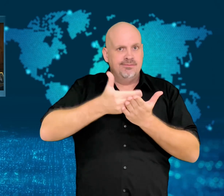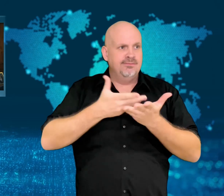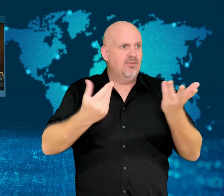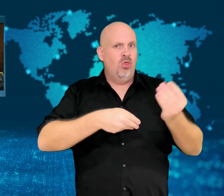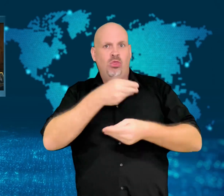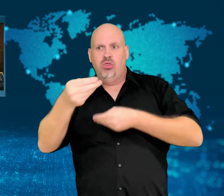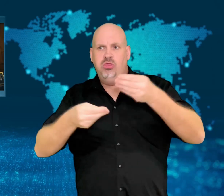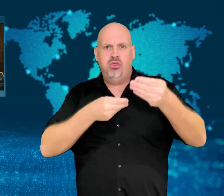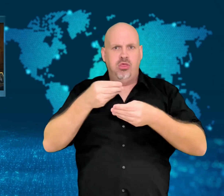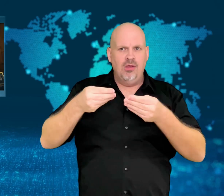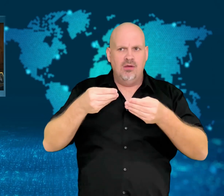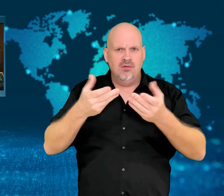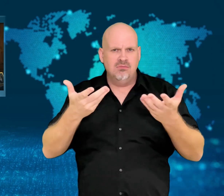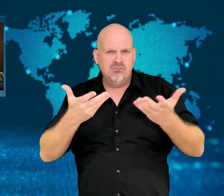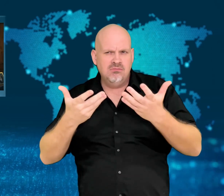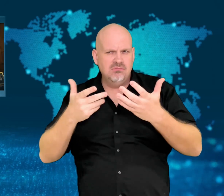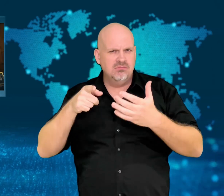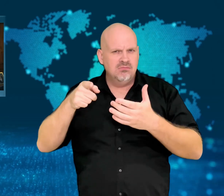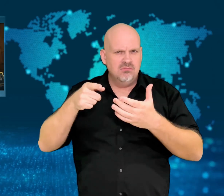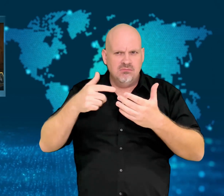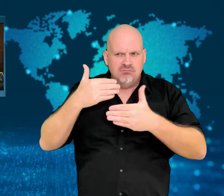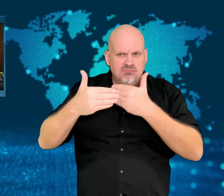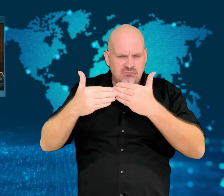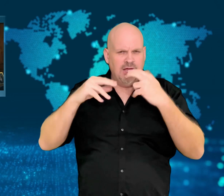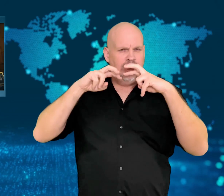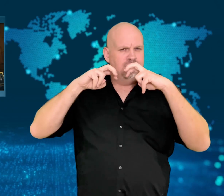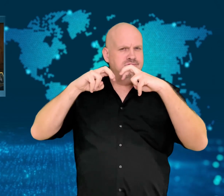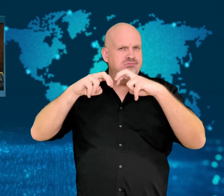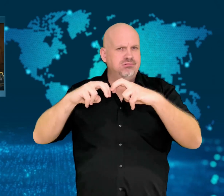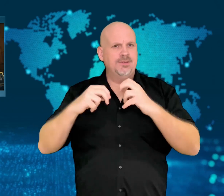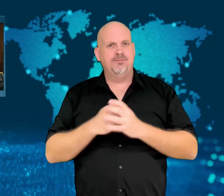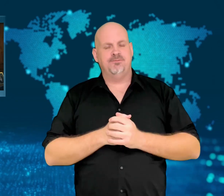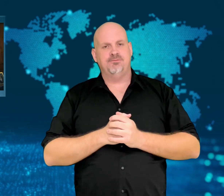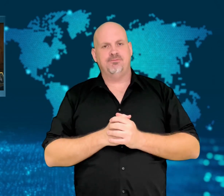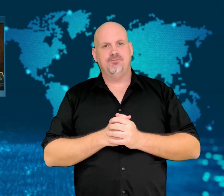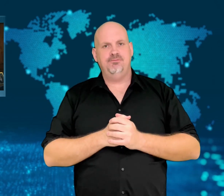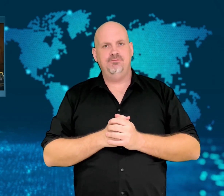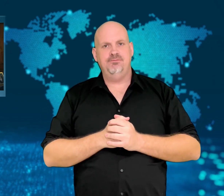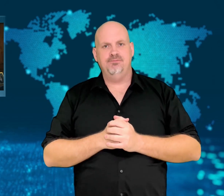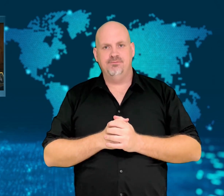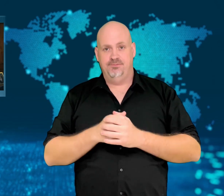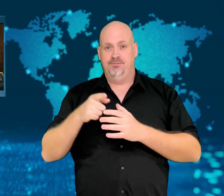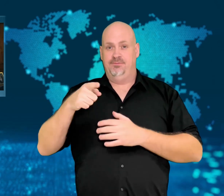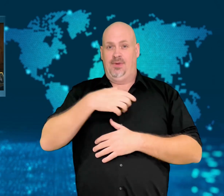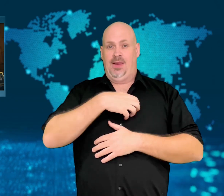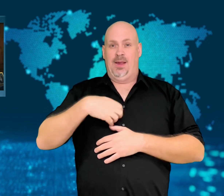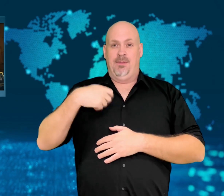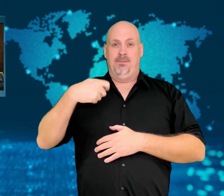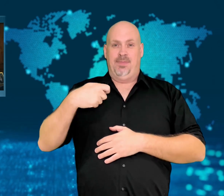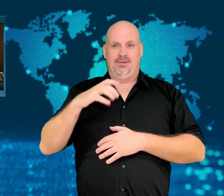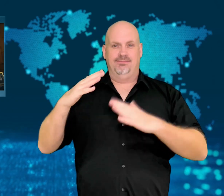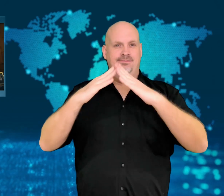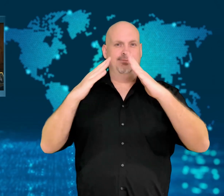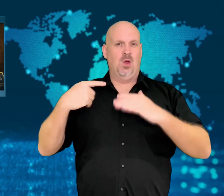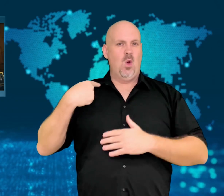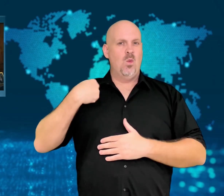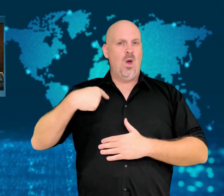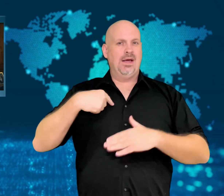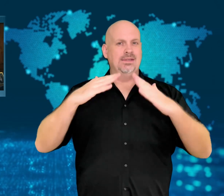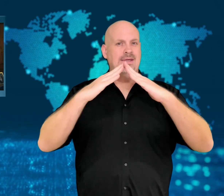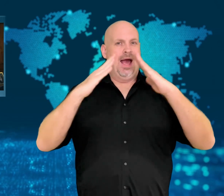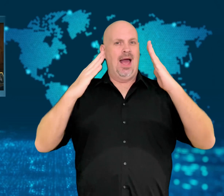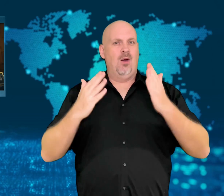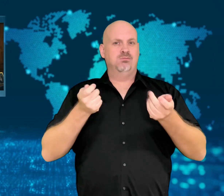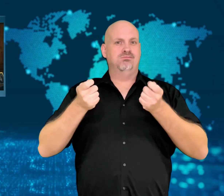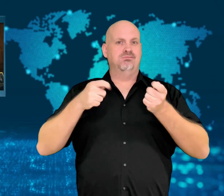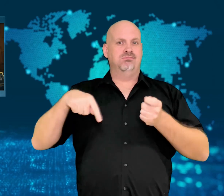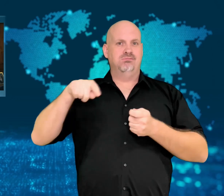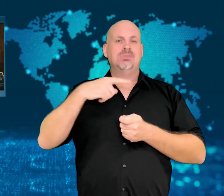A special counsel will be investigating the President's handling of the files.